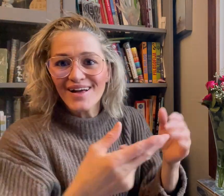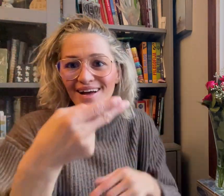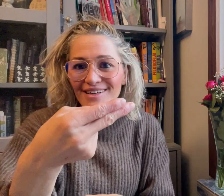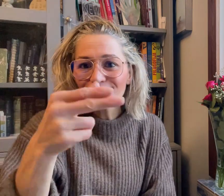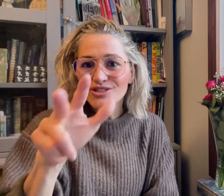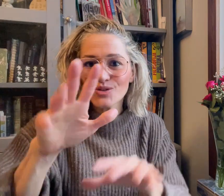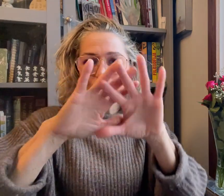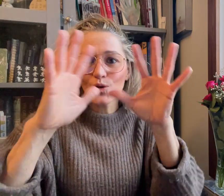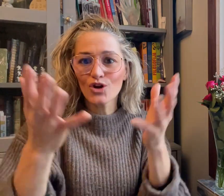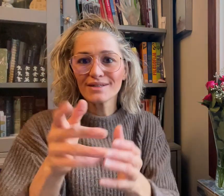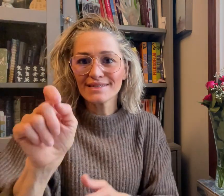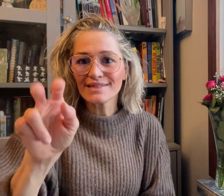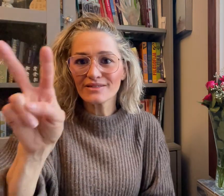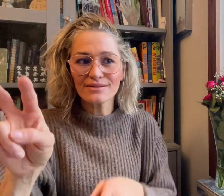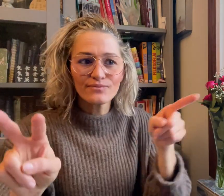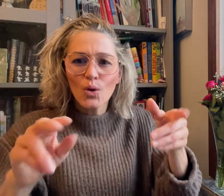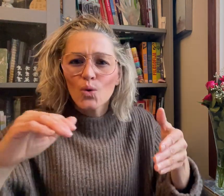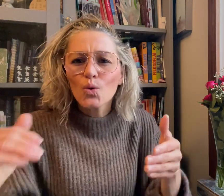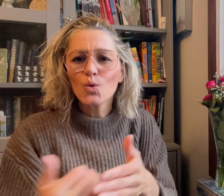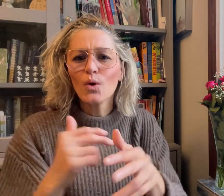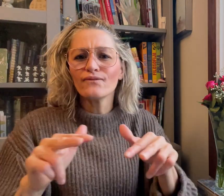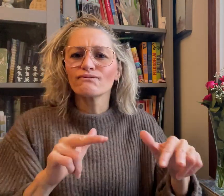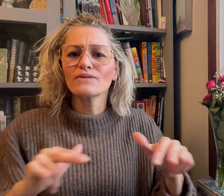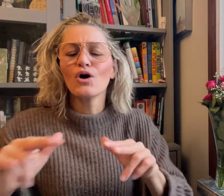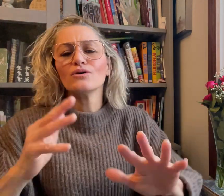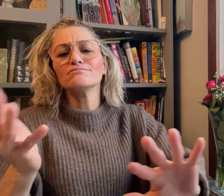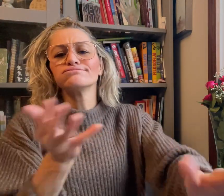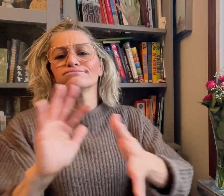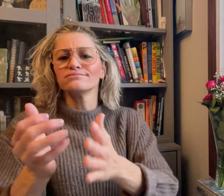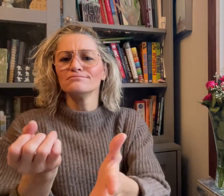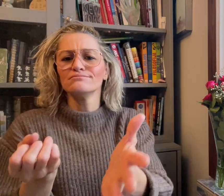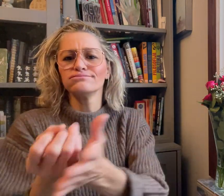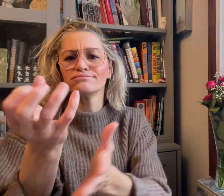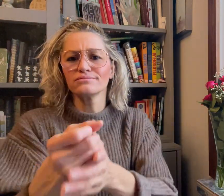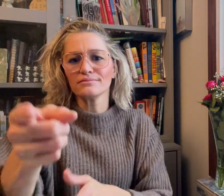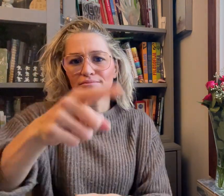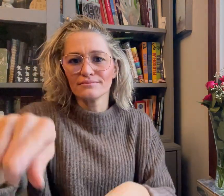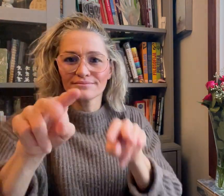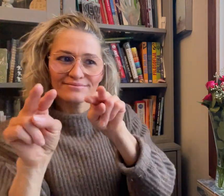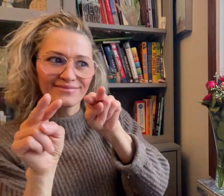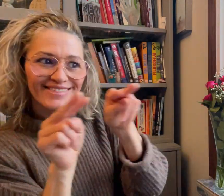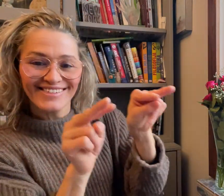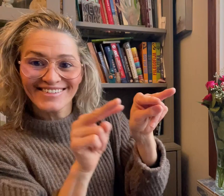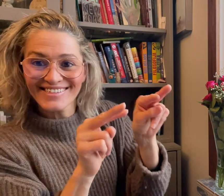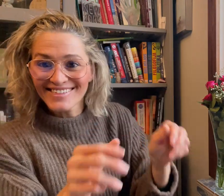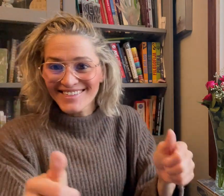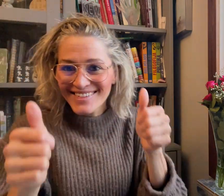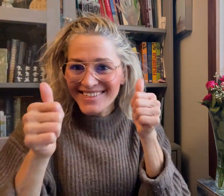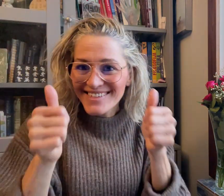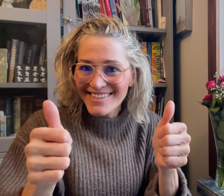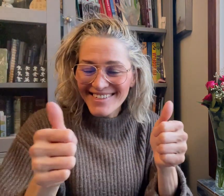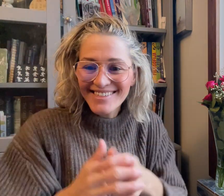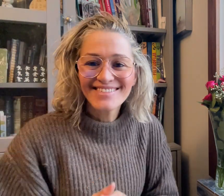H3 World TV to get new video updates!